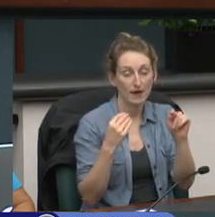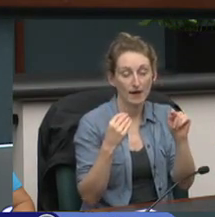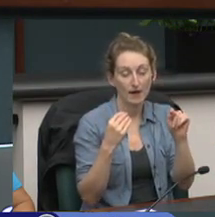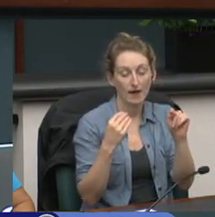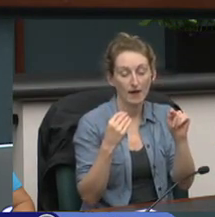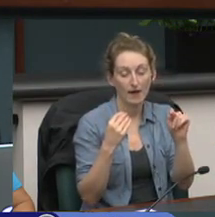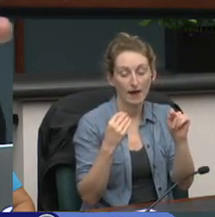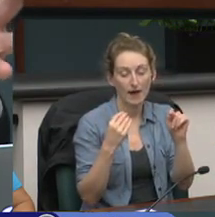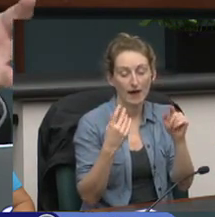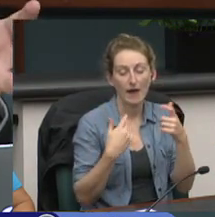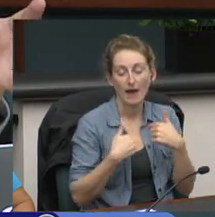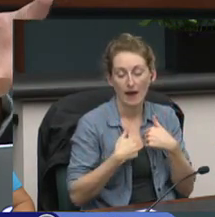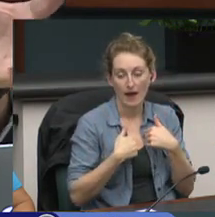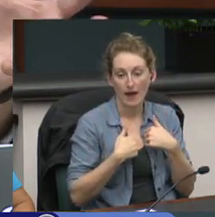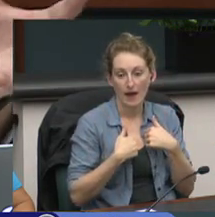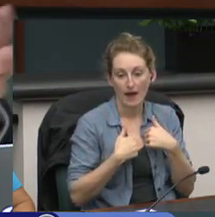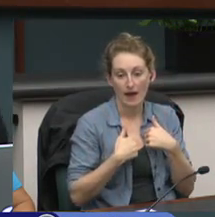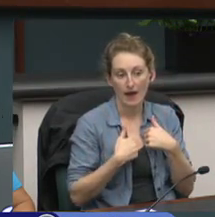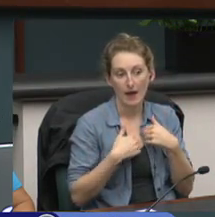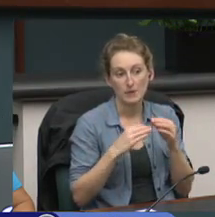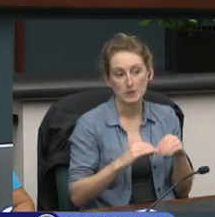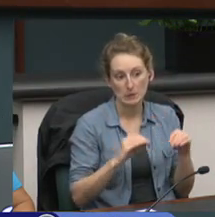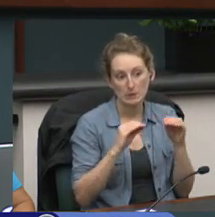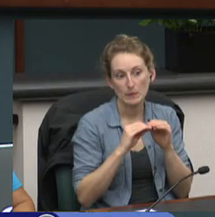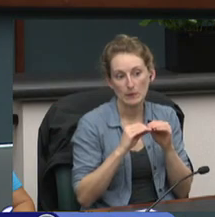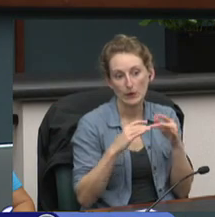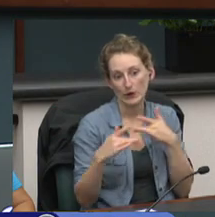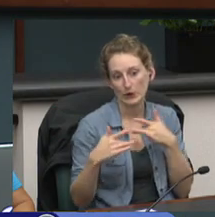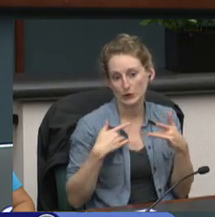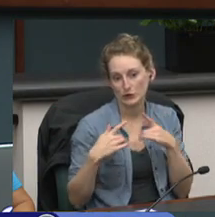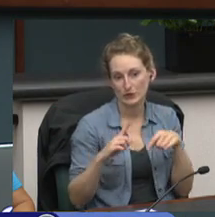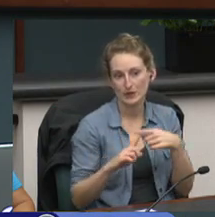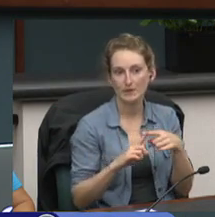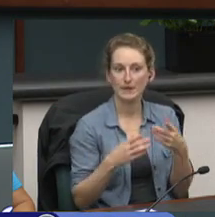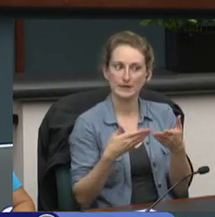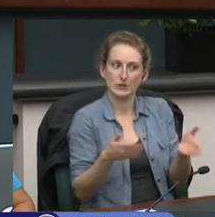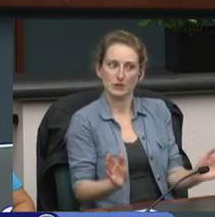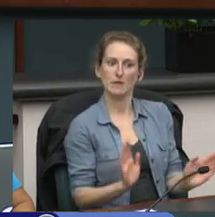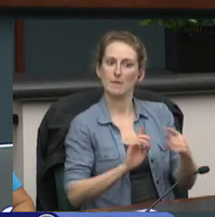generally positive things that I've heard about the reduction in the minimum